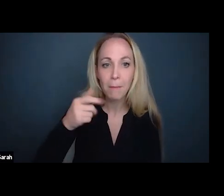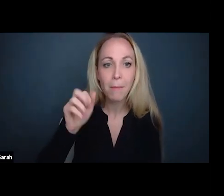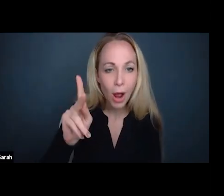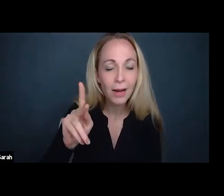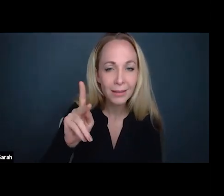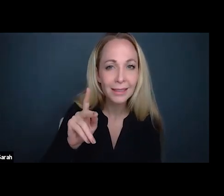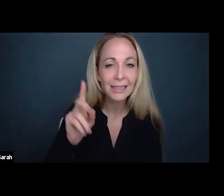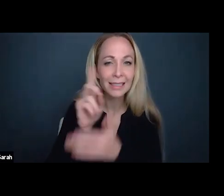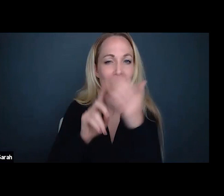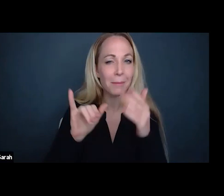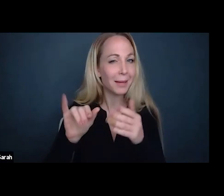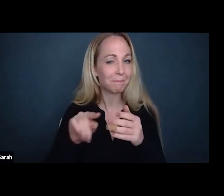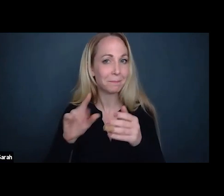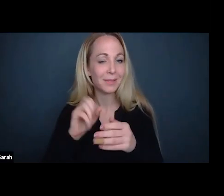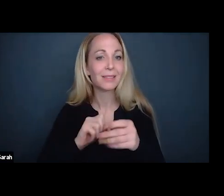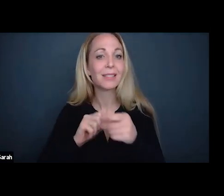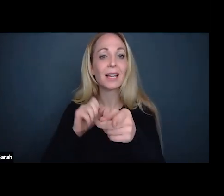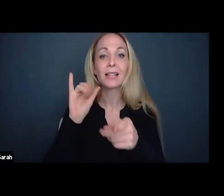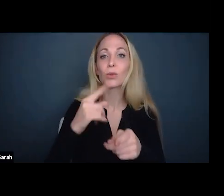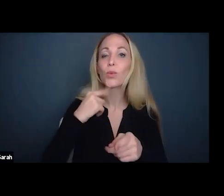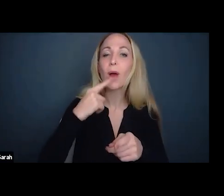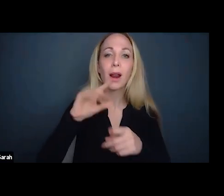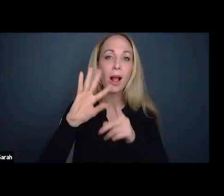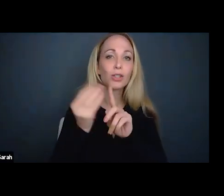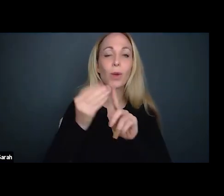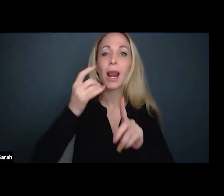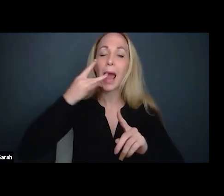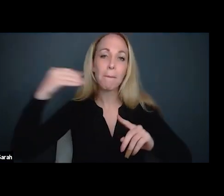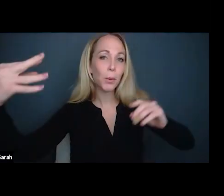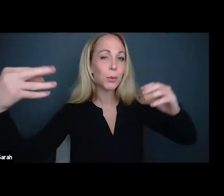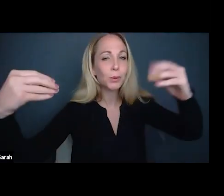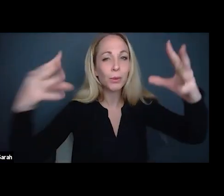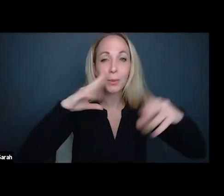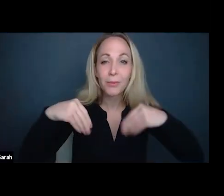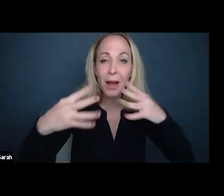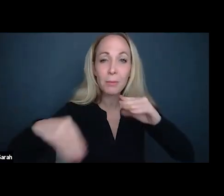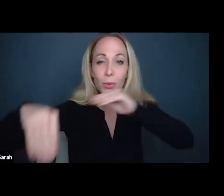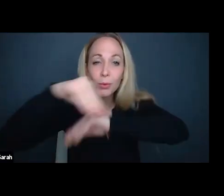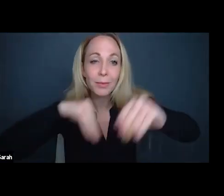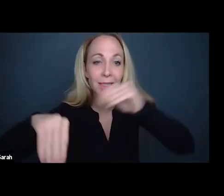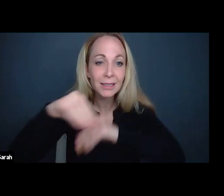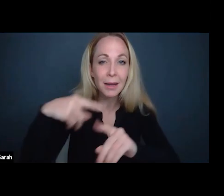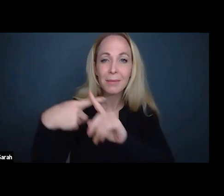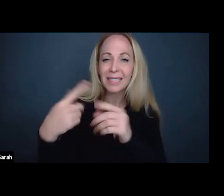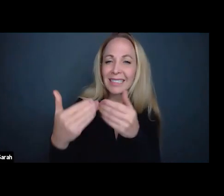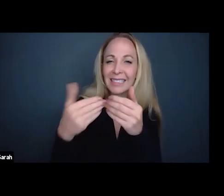These are red sculptural light posts, which provide stimulating movement through the site and can ease navigation.